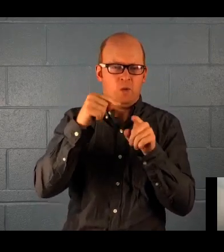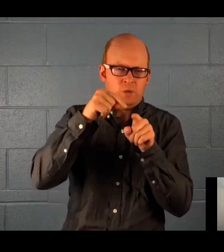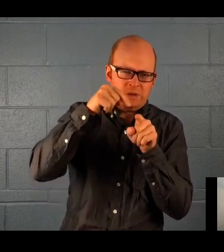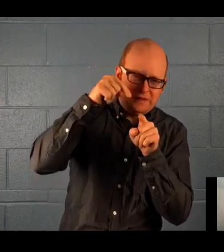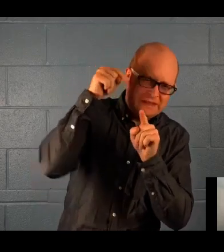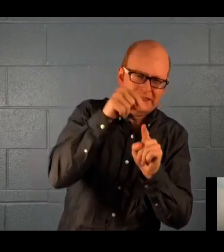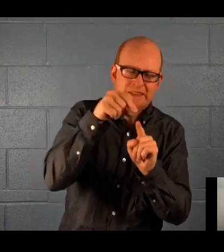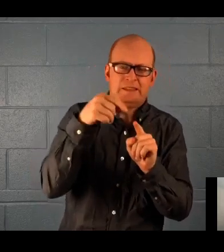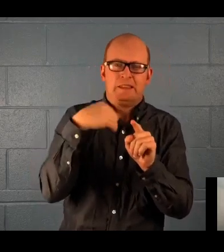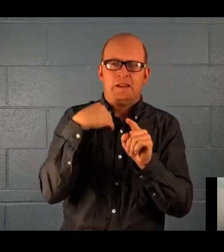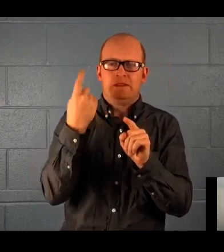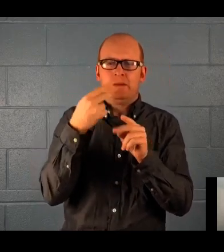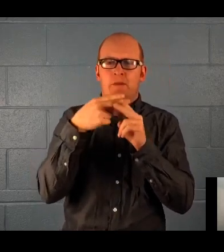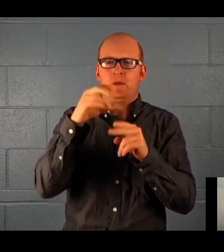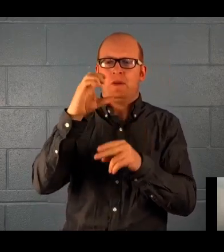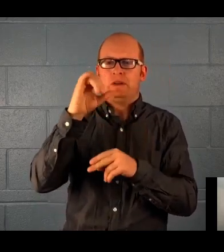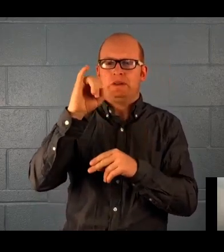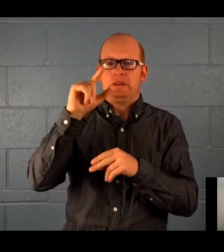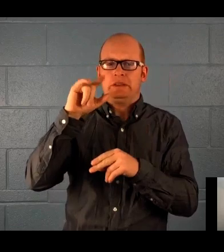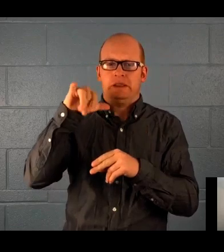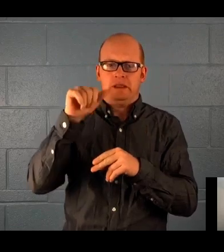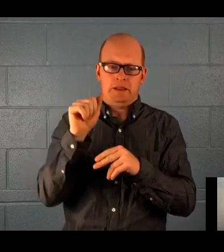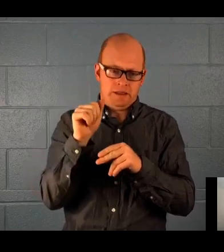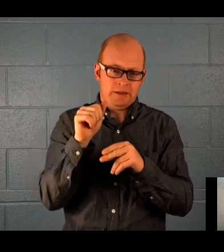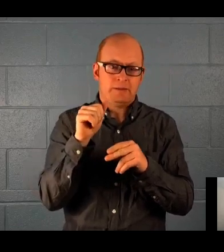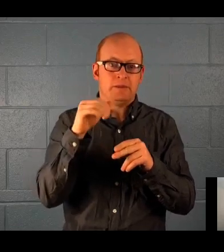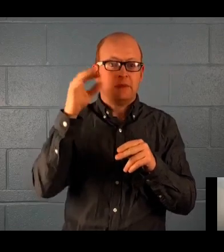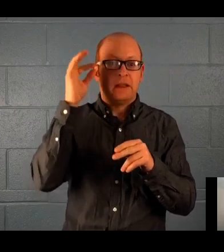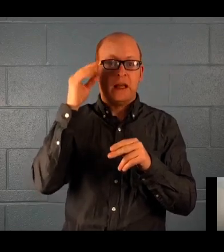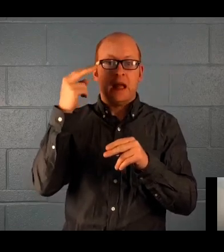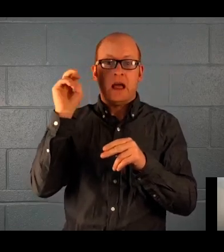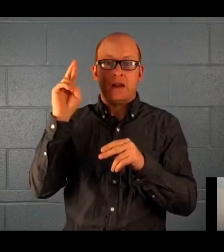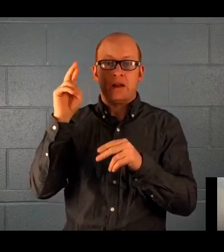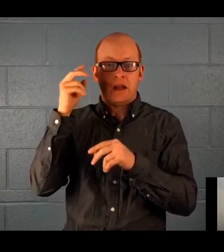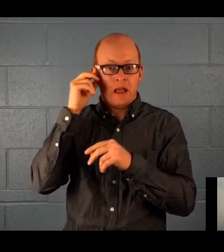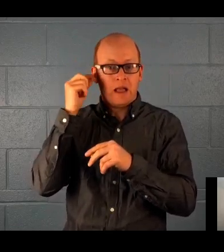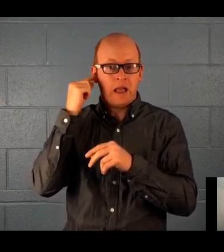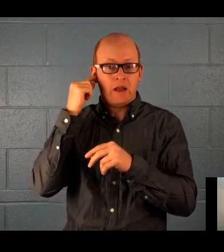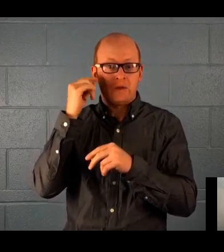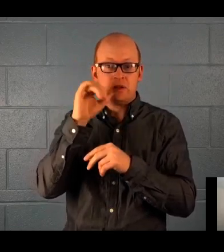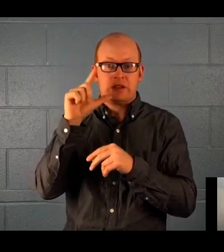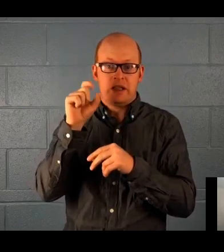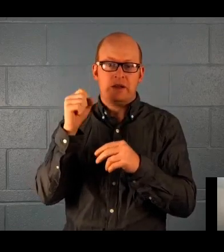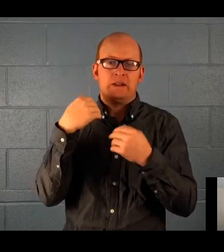In the hair cells, it's called the kinocilium. And in the photo receptors, it's called the connecting cilium.